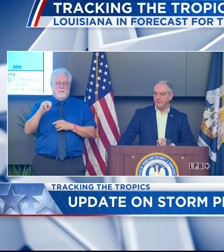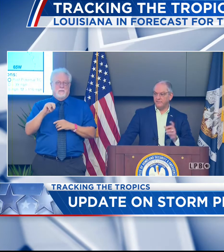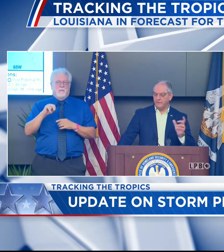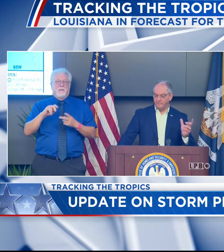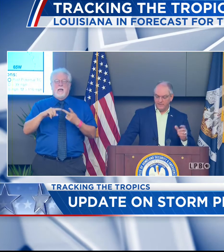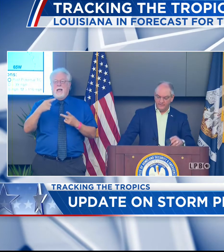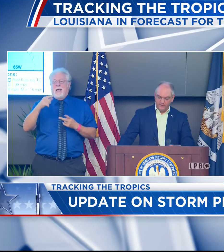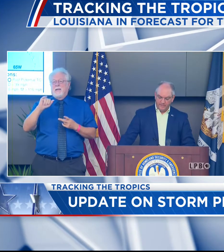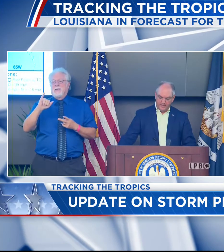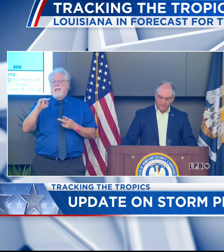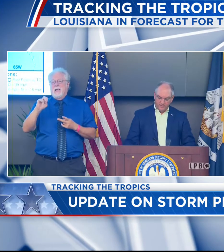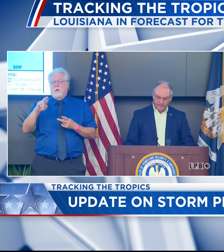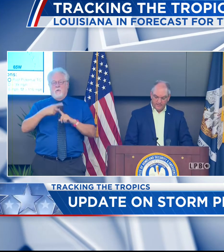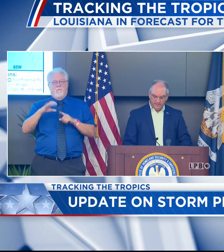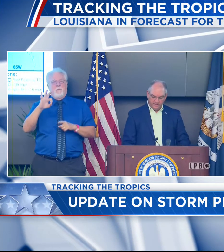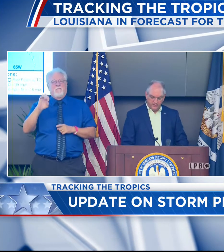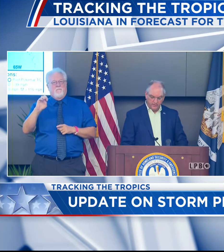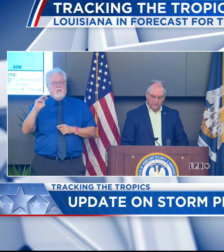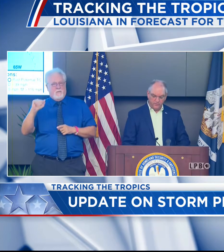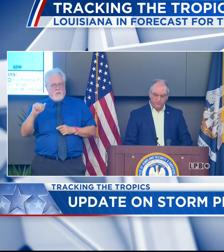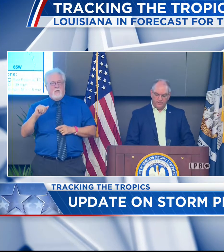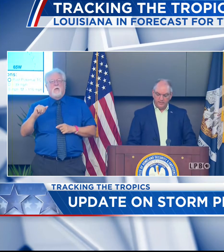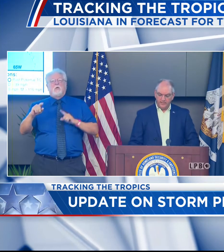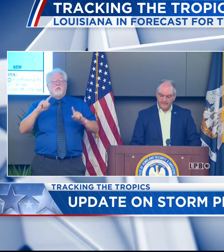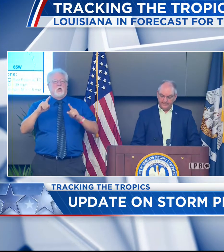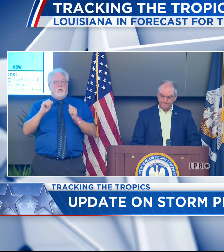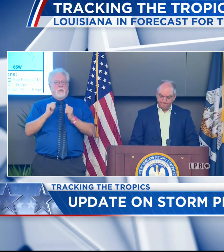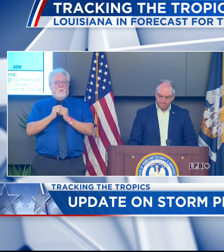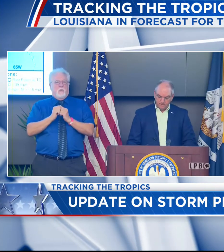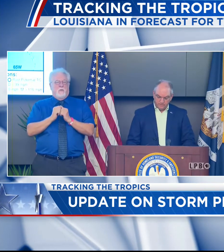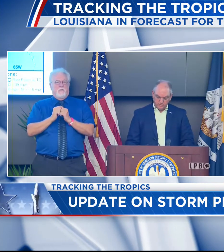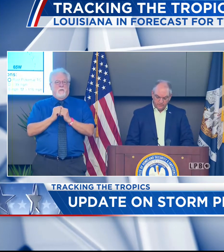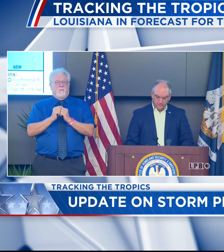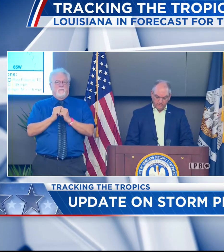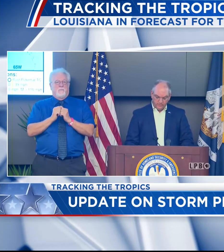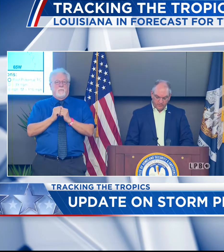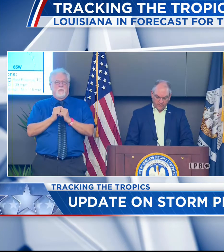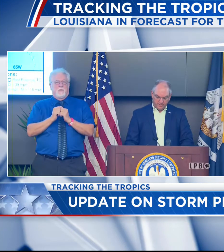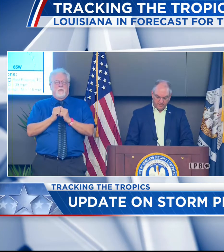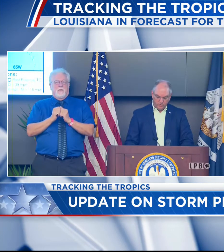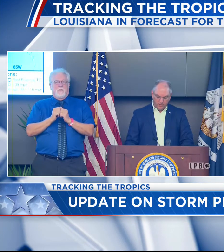BUT ALSO, WE'VE BEEN IN CONSTANT COMMUNICATION WITH REGION 6